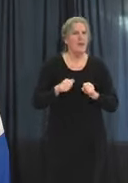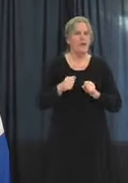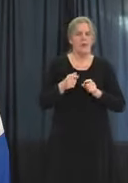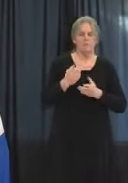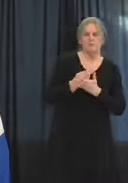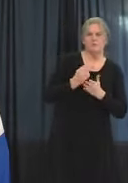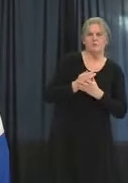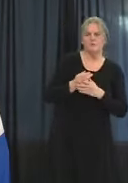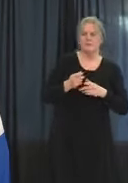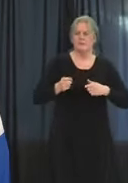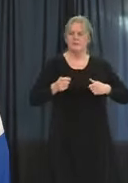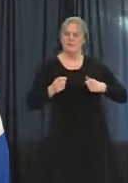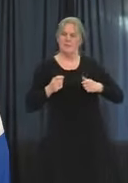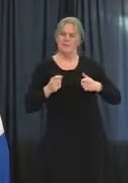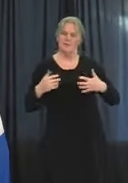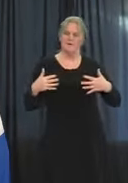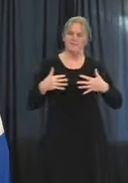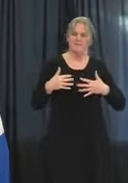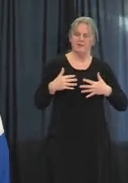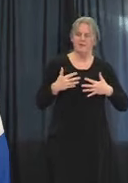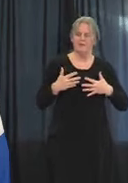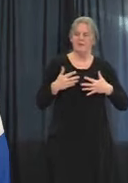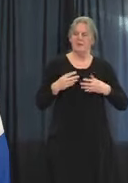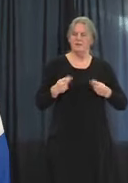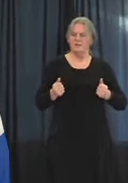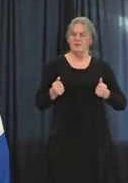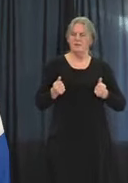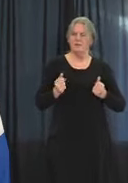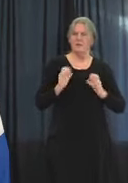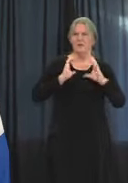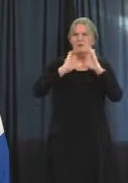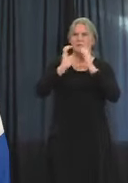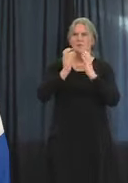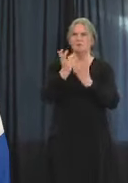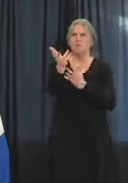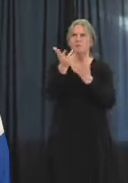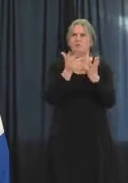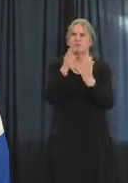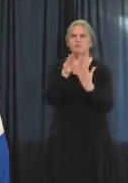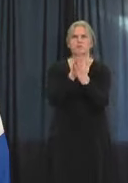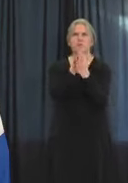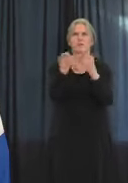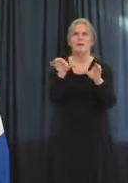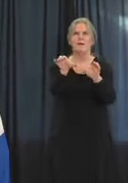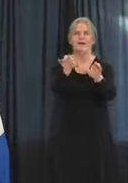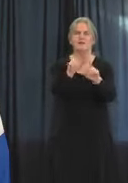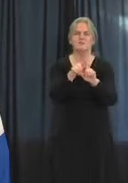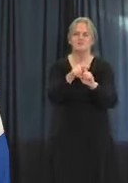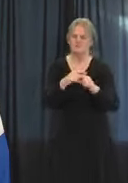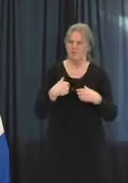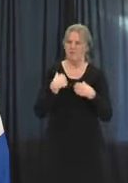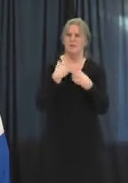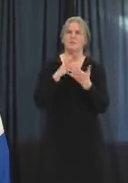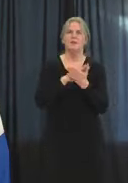cope as you fight the fear with conversation and direct action. A stronger self emerges out of